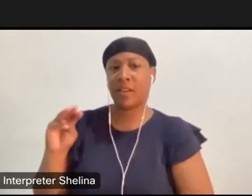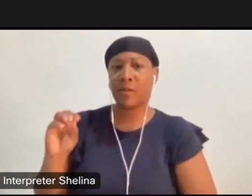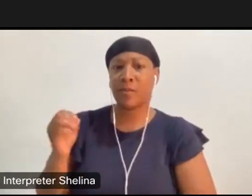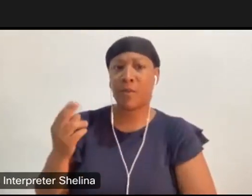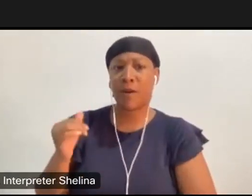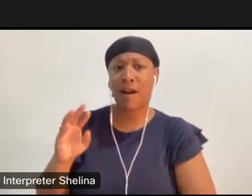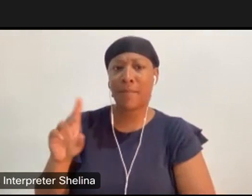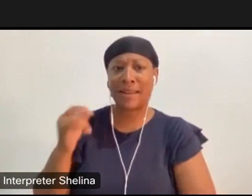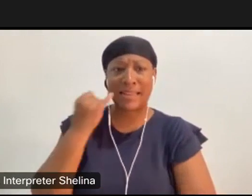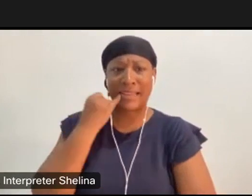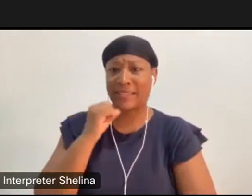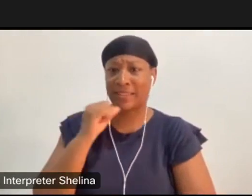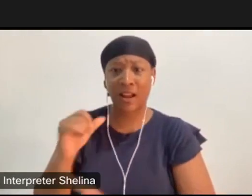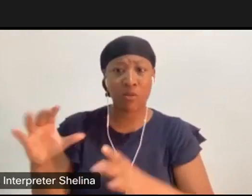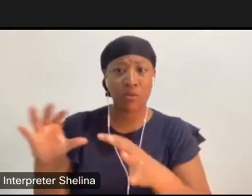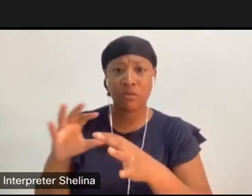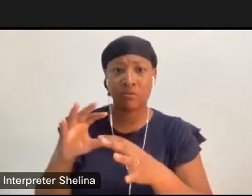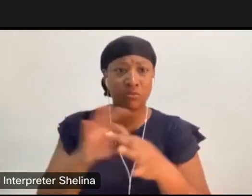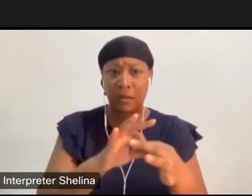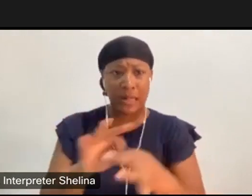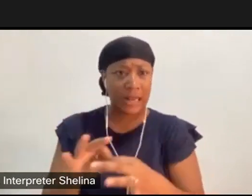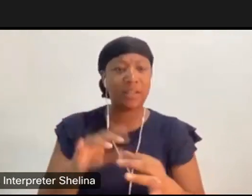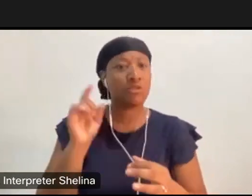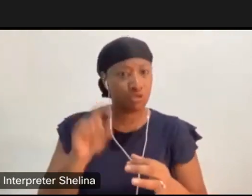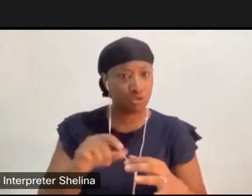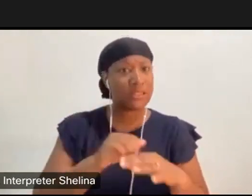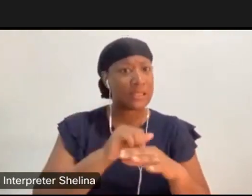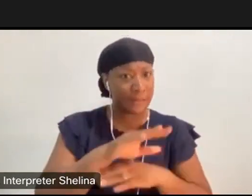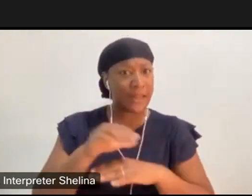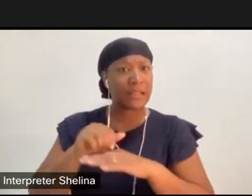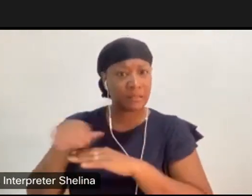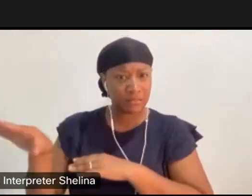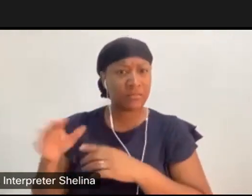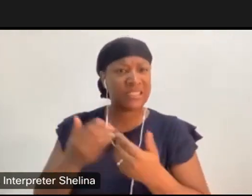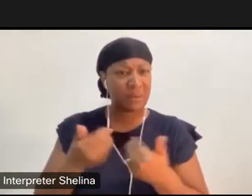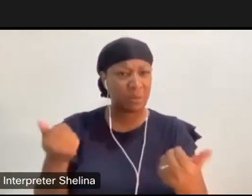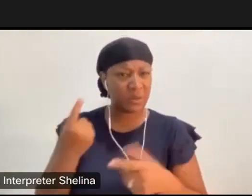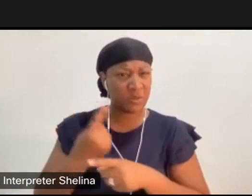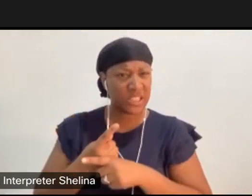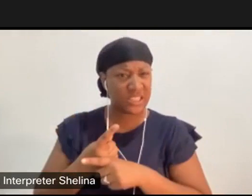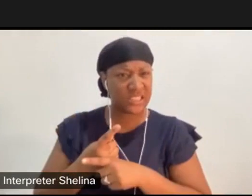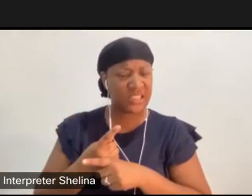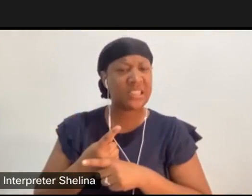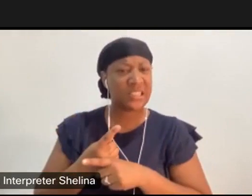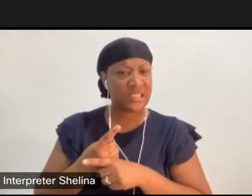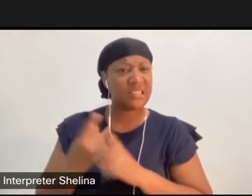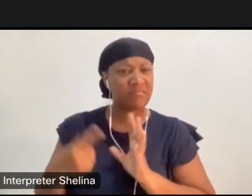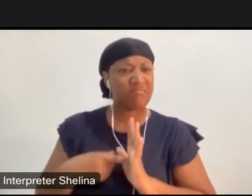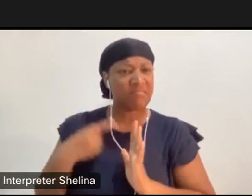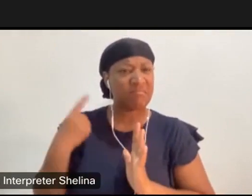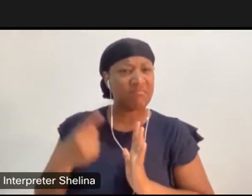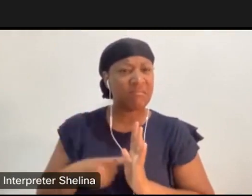then they should submit separate applications correct? Because, sometimes let's say you plan to